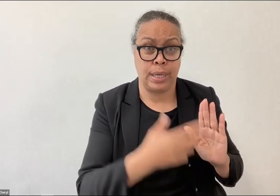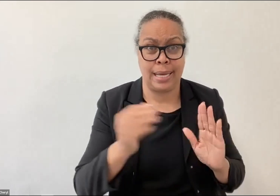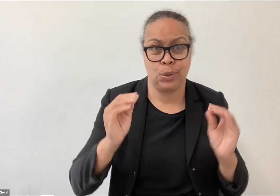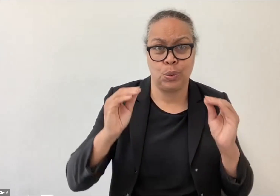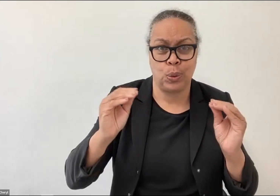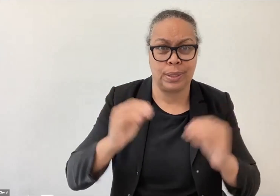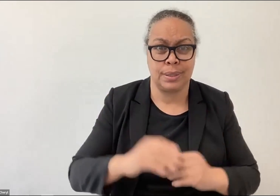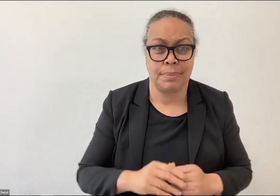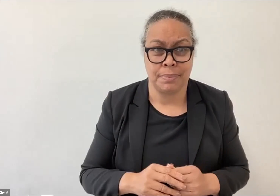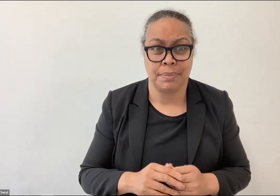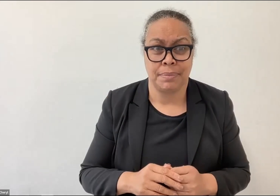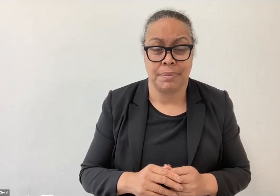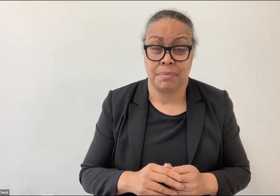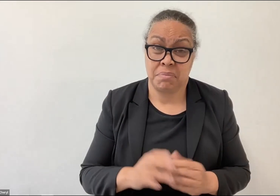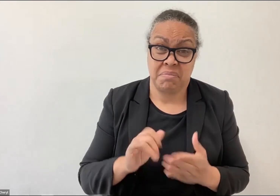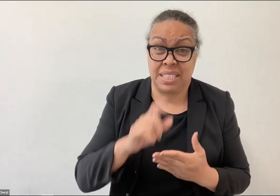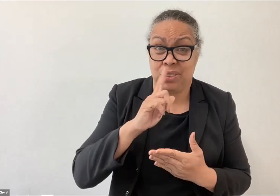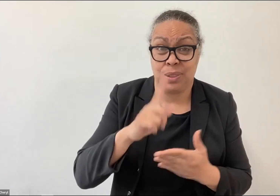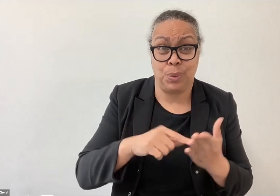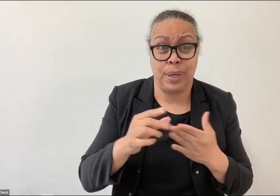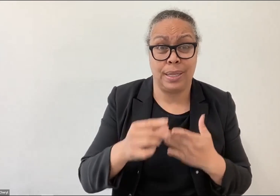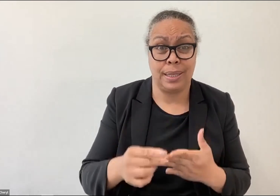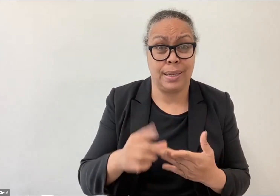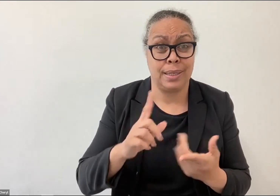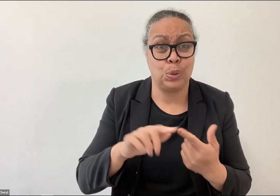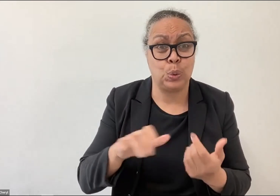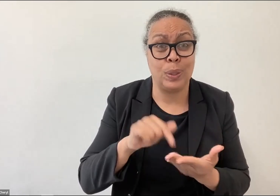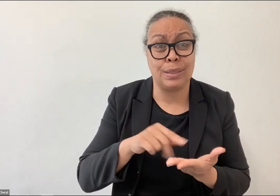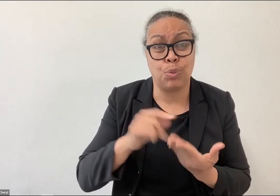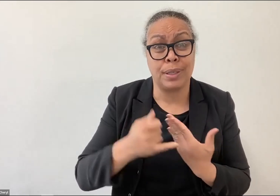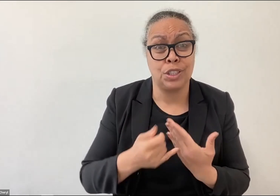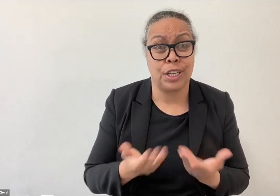and taught and that's really what led us to do this project.